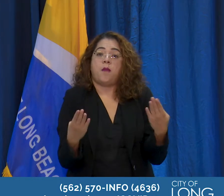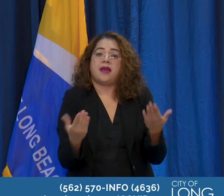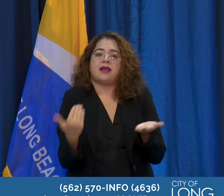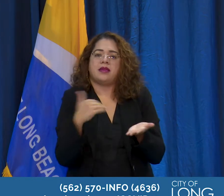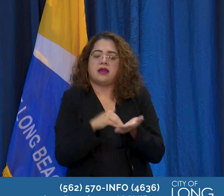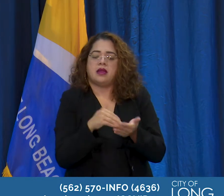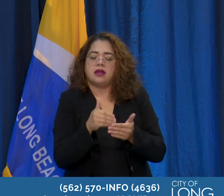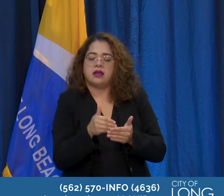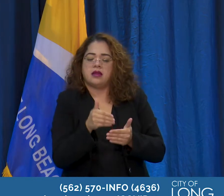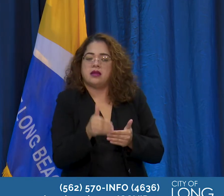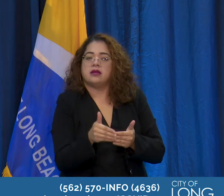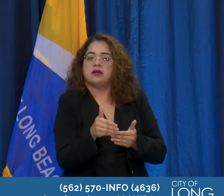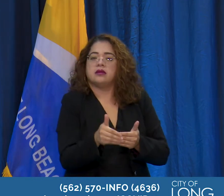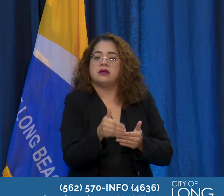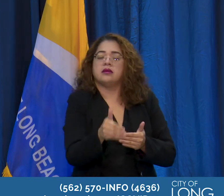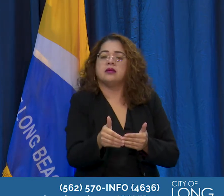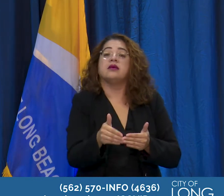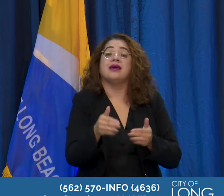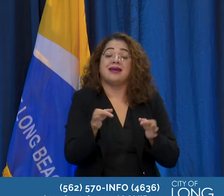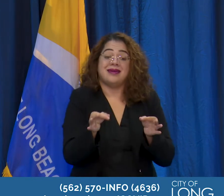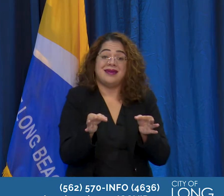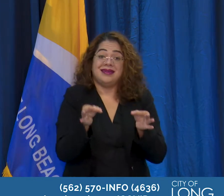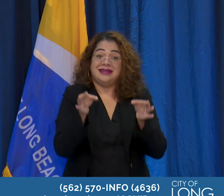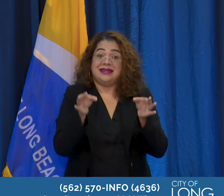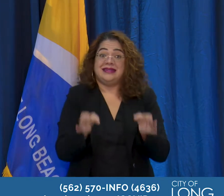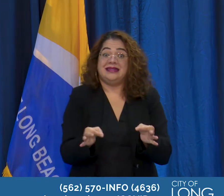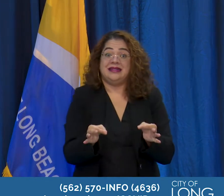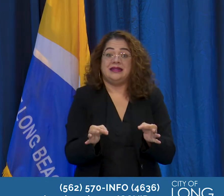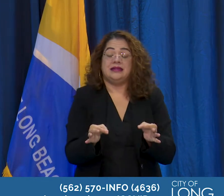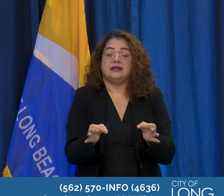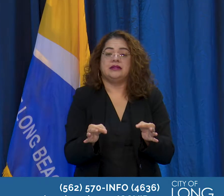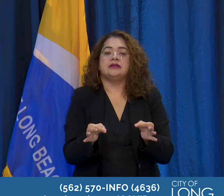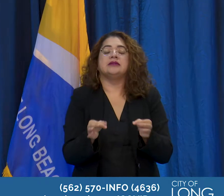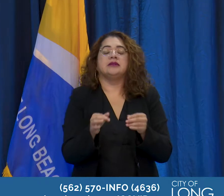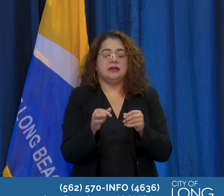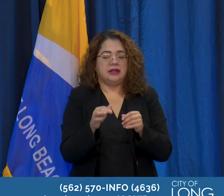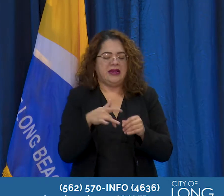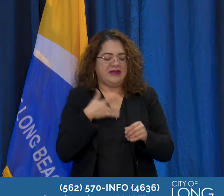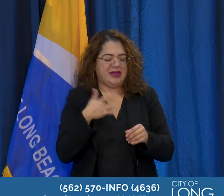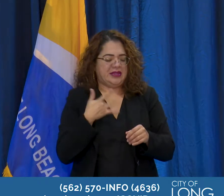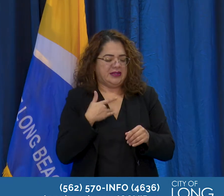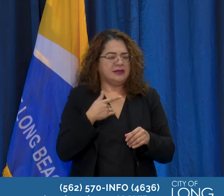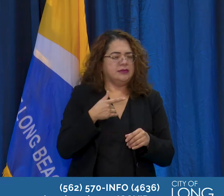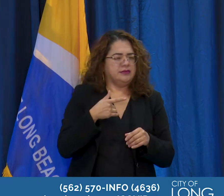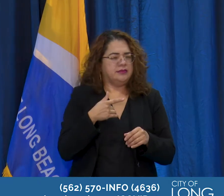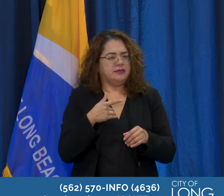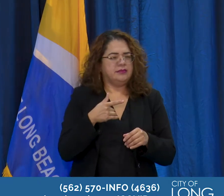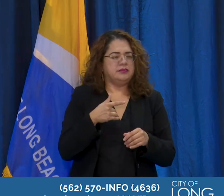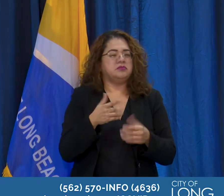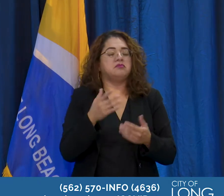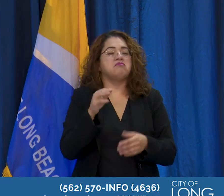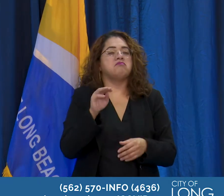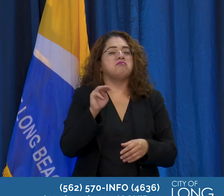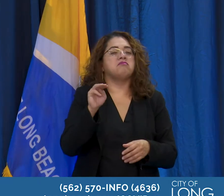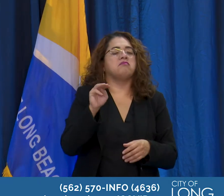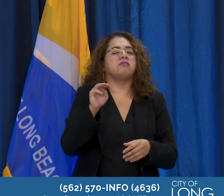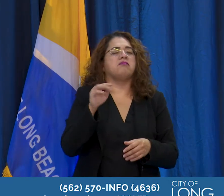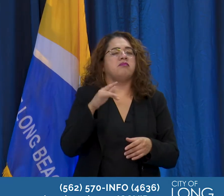A decision on that honestly is likely to happen sometime early this week, is what we understand